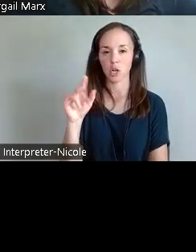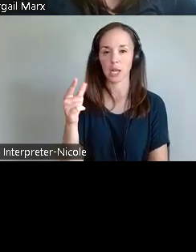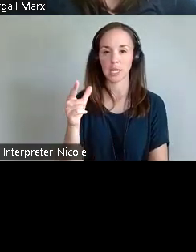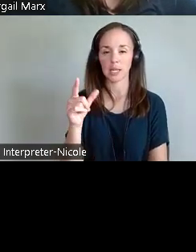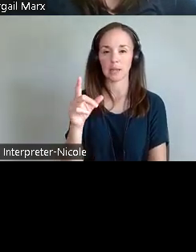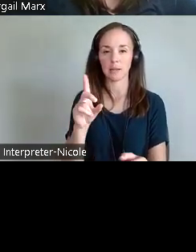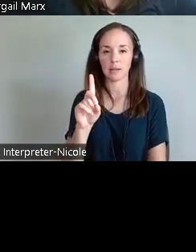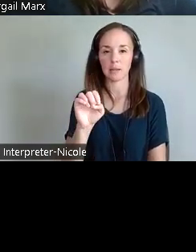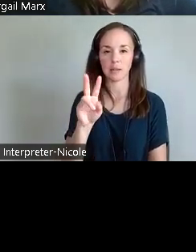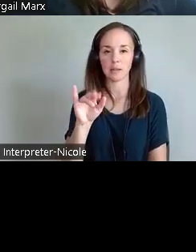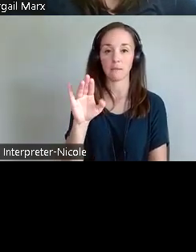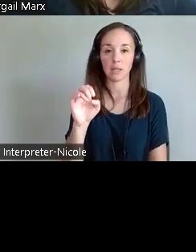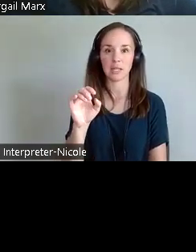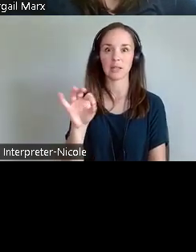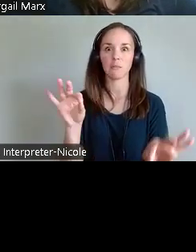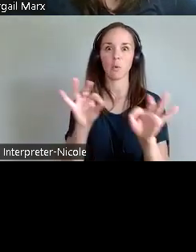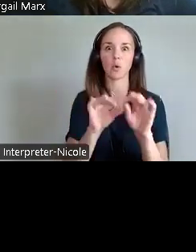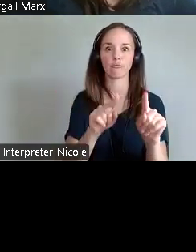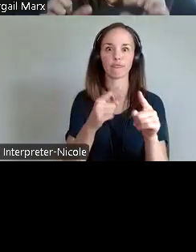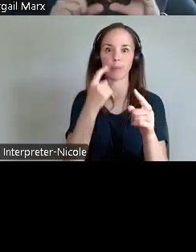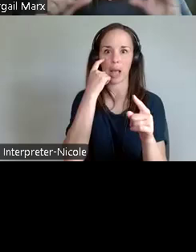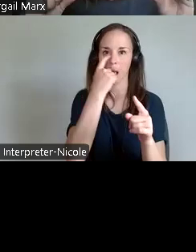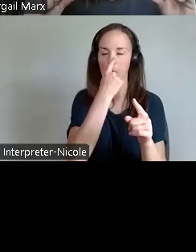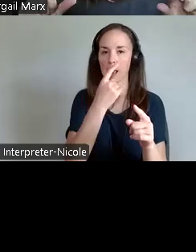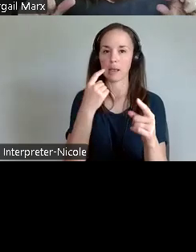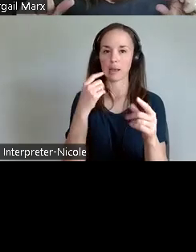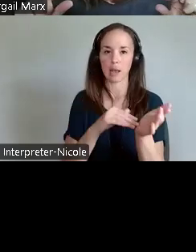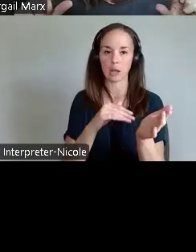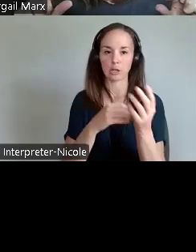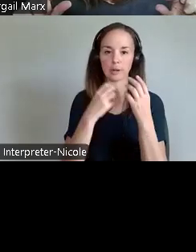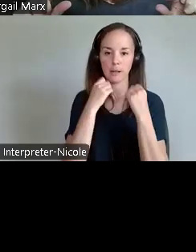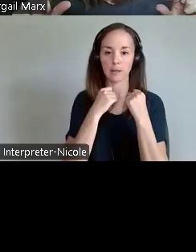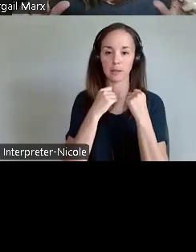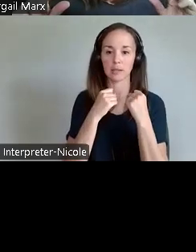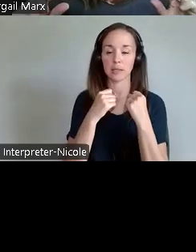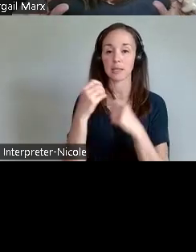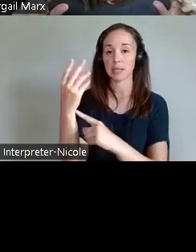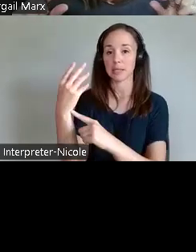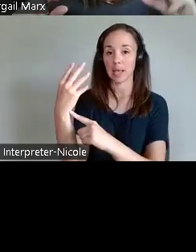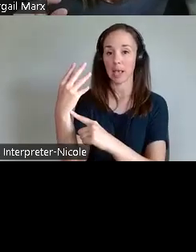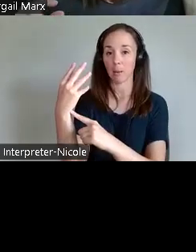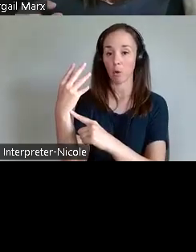for maintaining access to those devices. The camera on an eye gaze device is reading